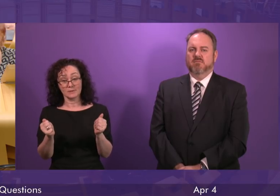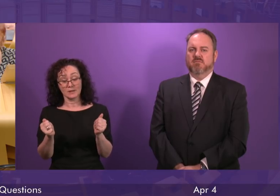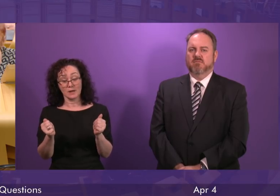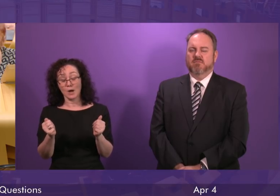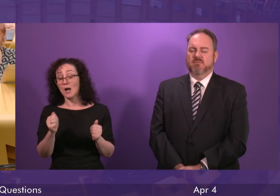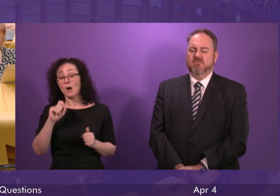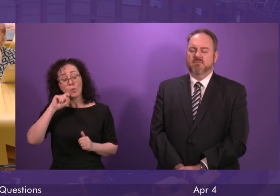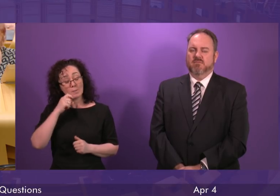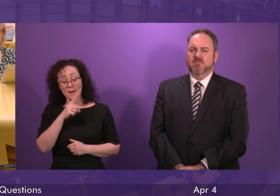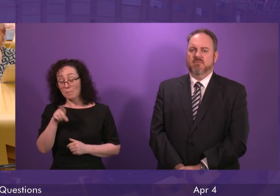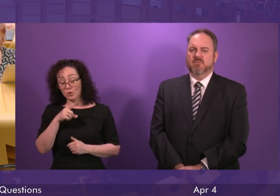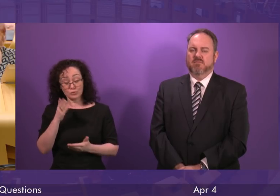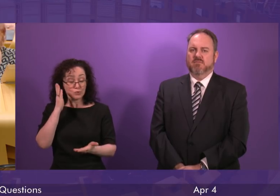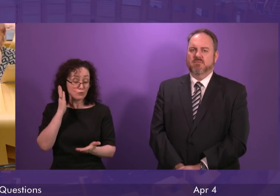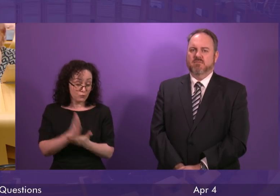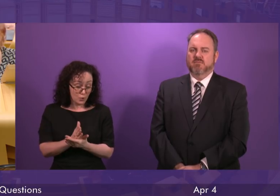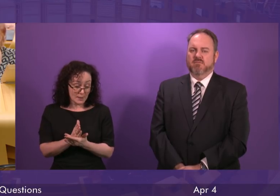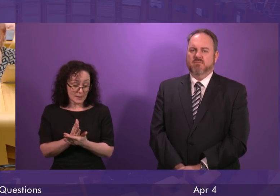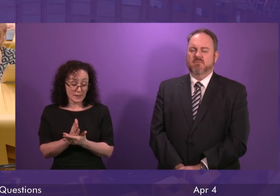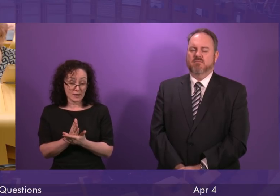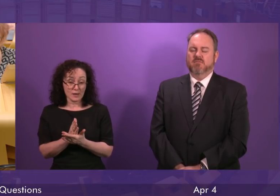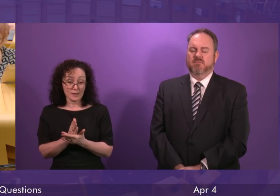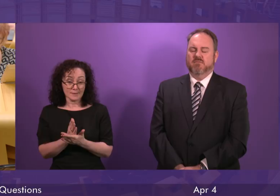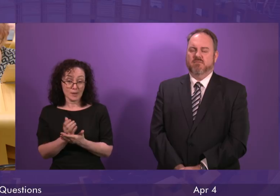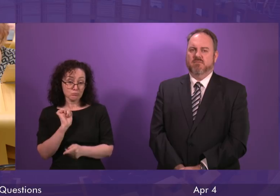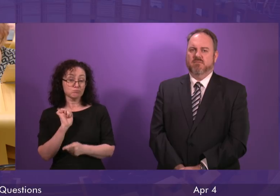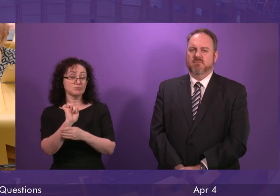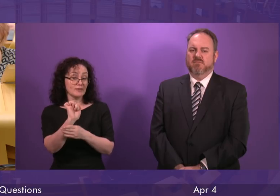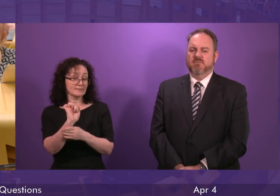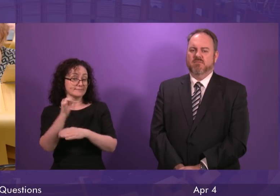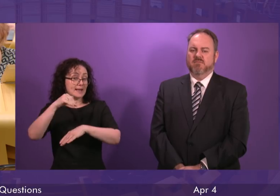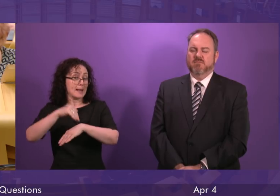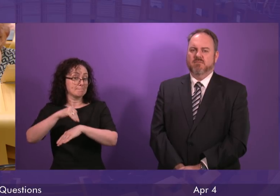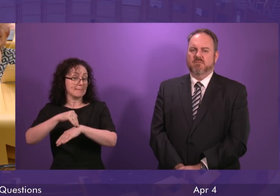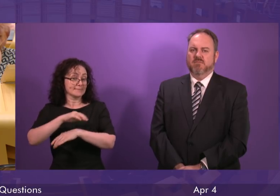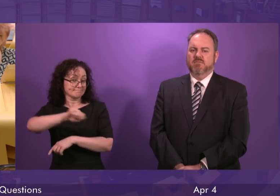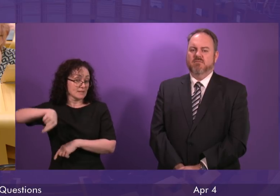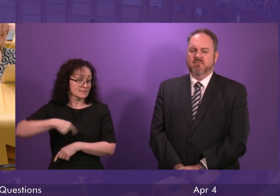mitigate the impacts of that, which is why all of us should be focused on doing everything that we possibly can to stop that happening.